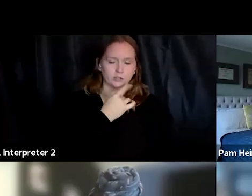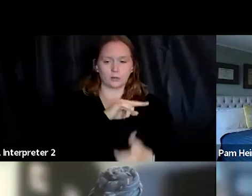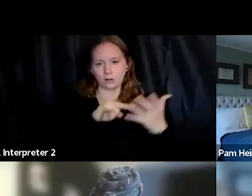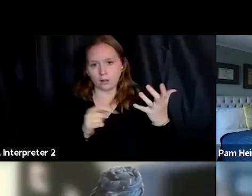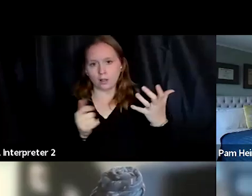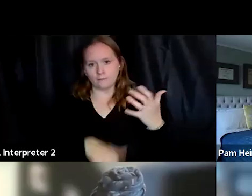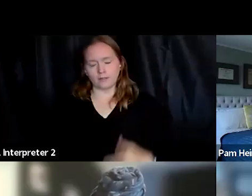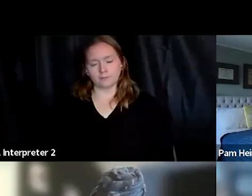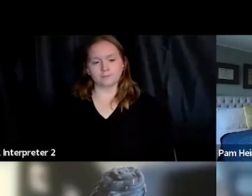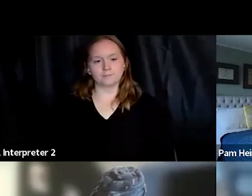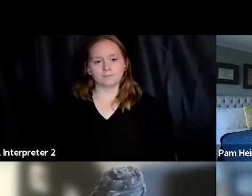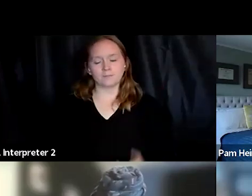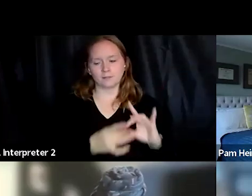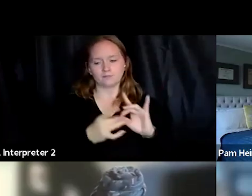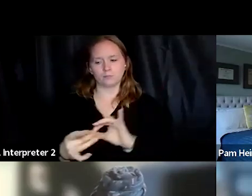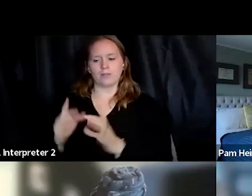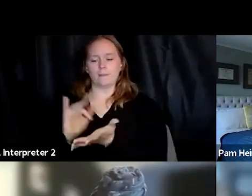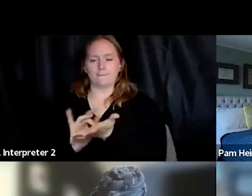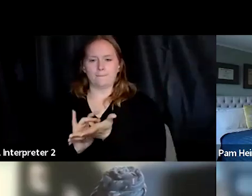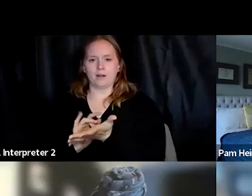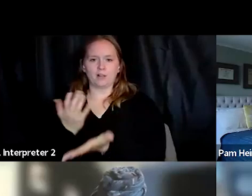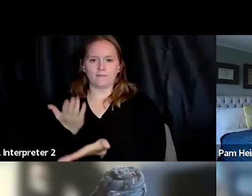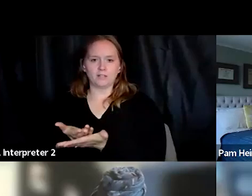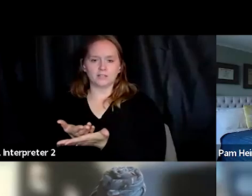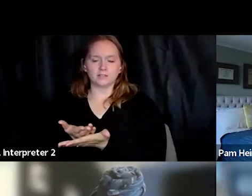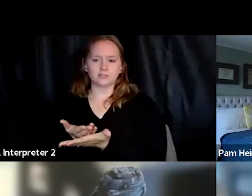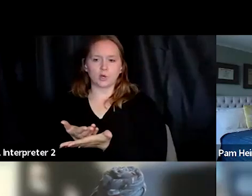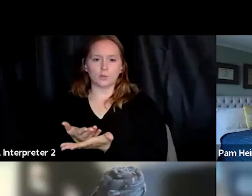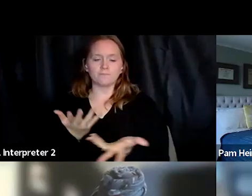with that piece of medical evidence. So don't let no records deter you